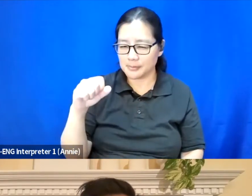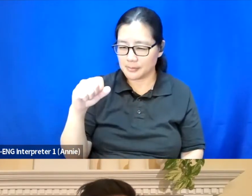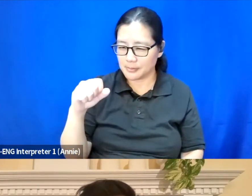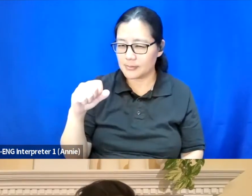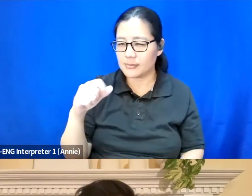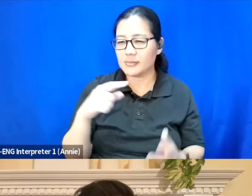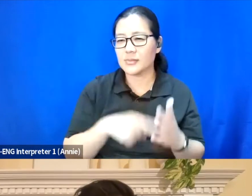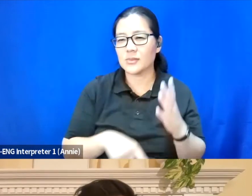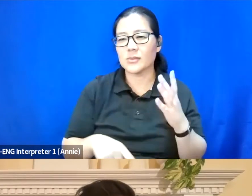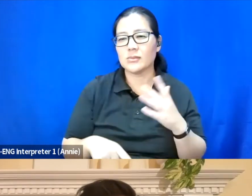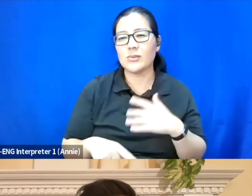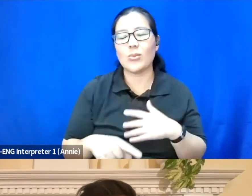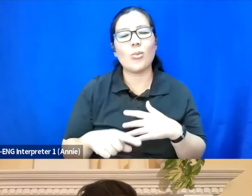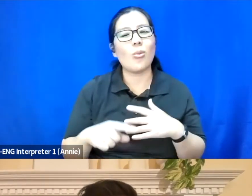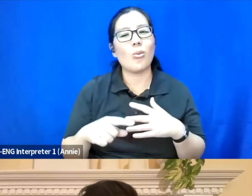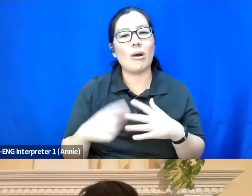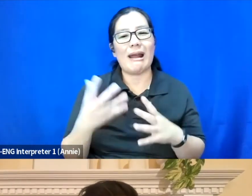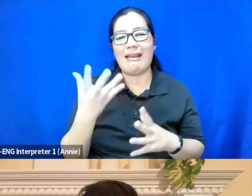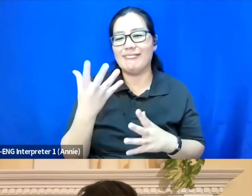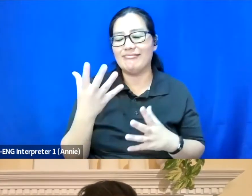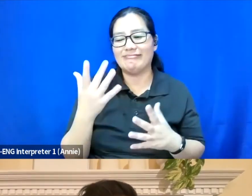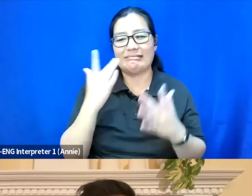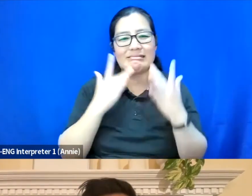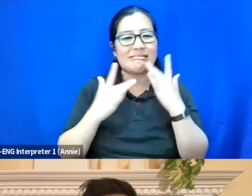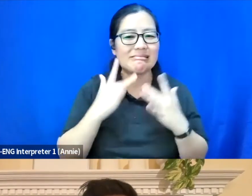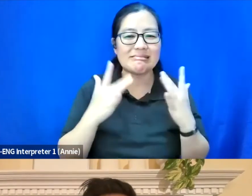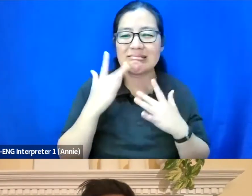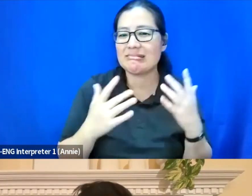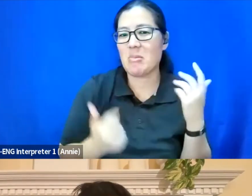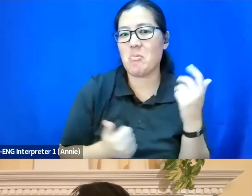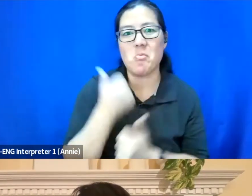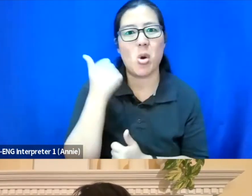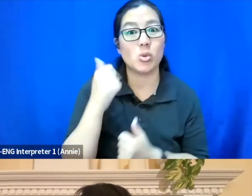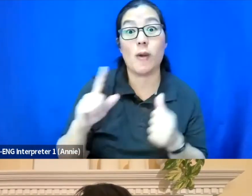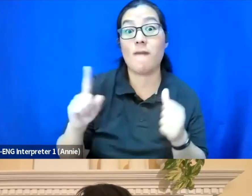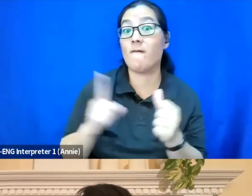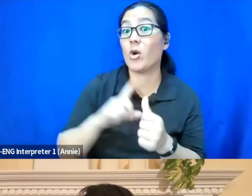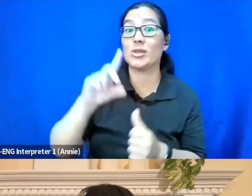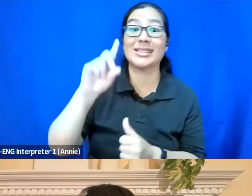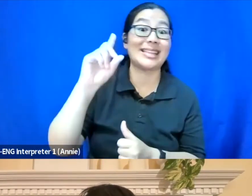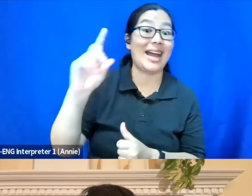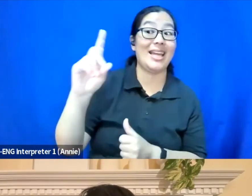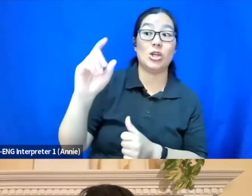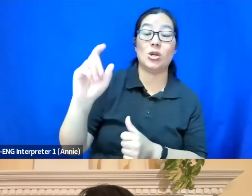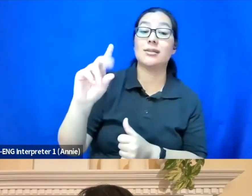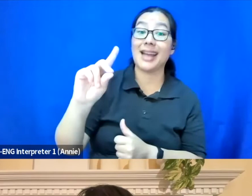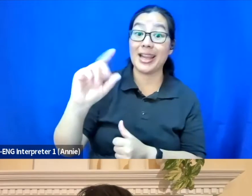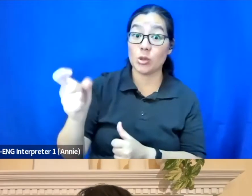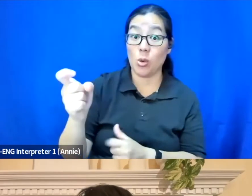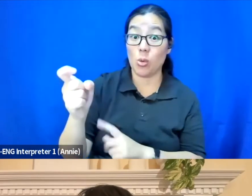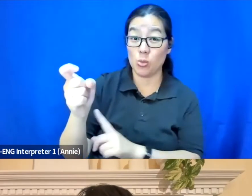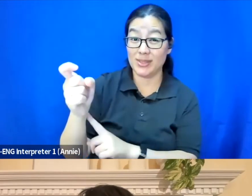And I think a lot of people also feel more comfortable identifying as having c-PTSD